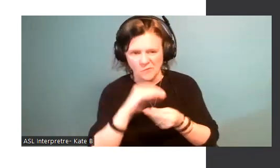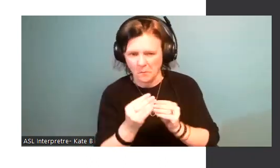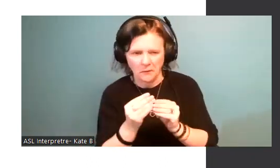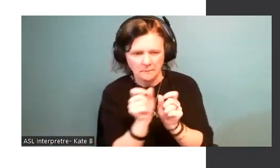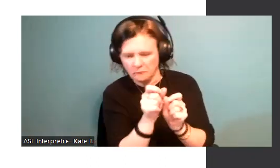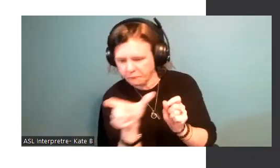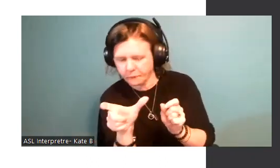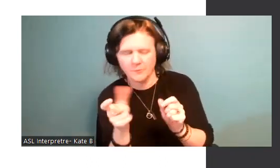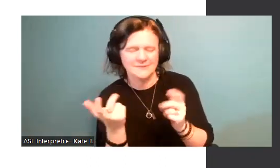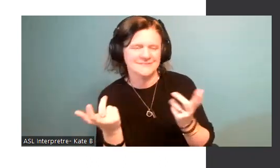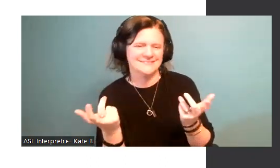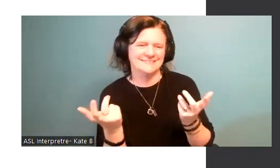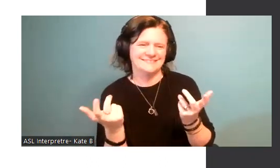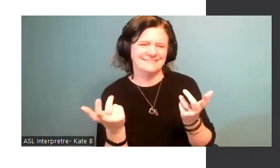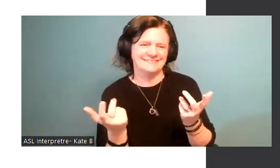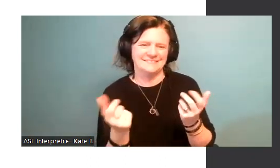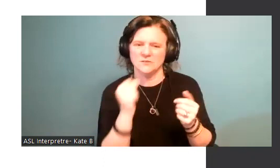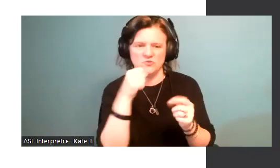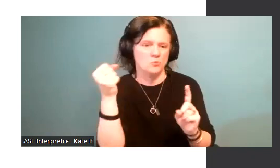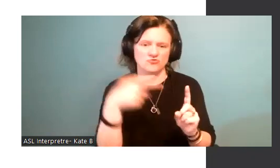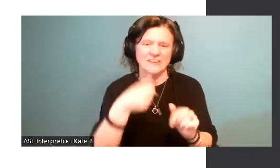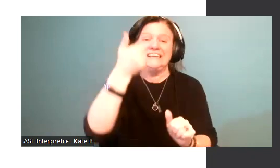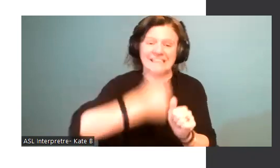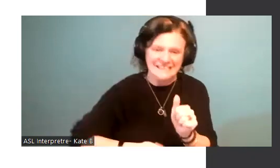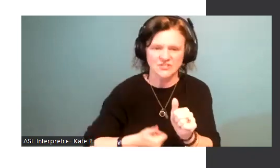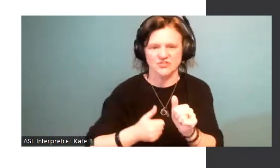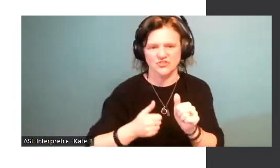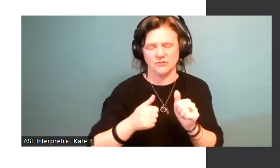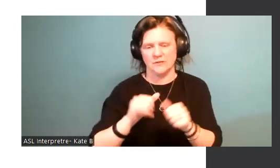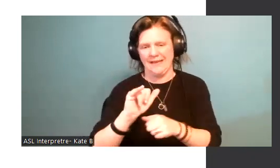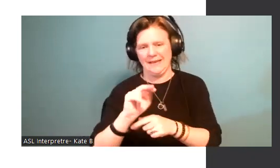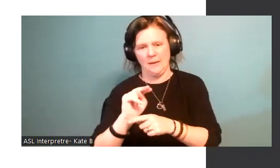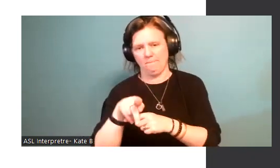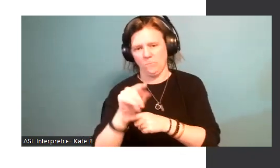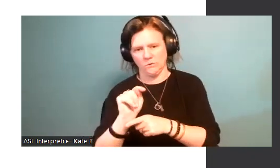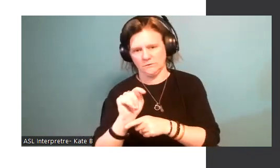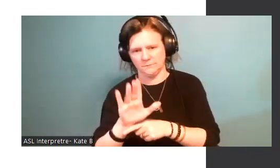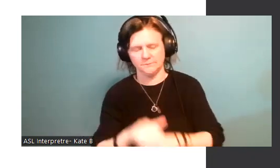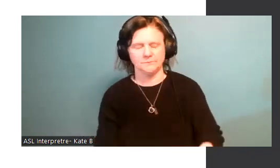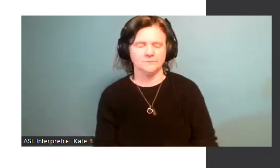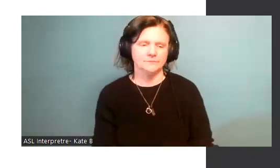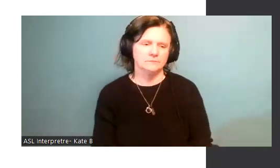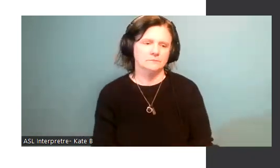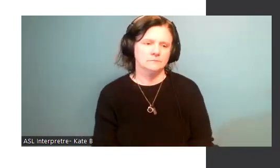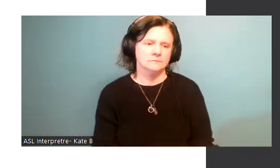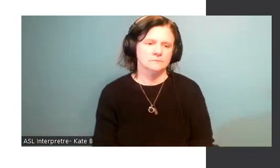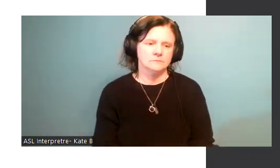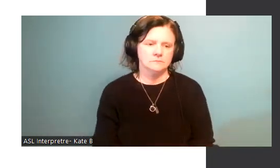not the right format or when someone types back into the field with an invalid phone number, then